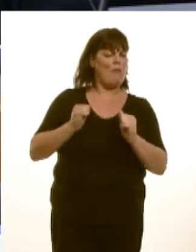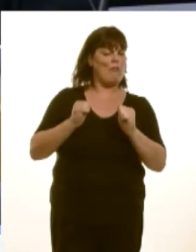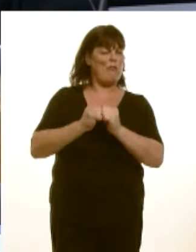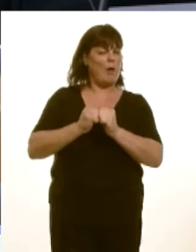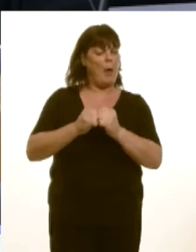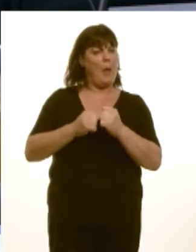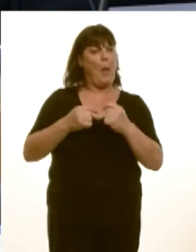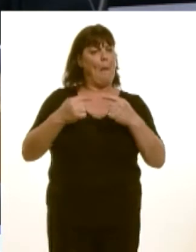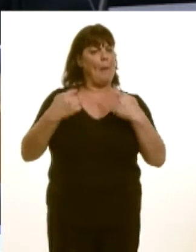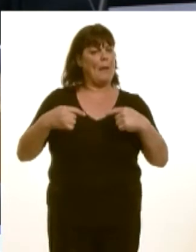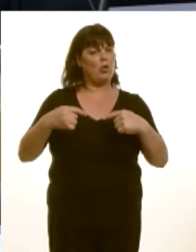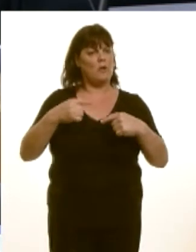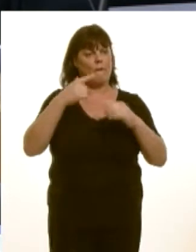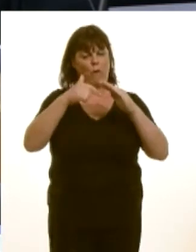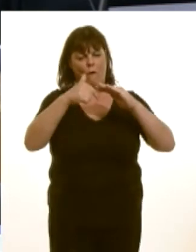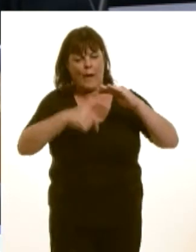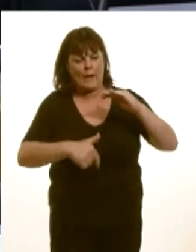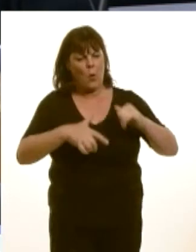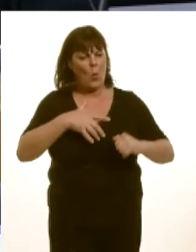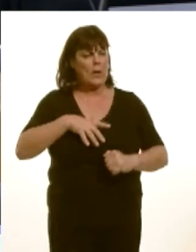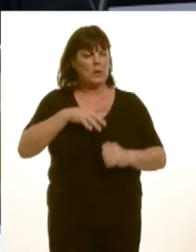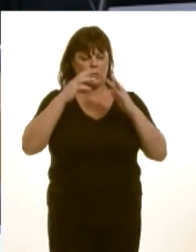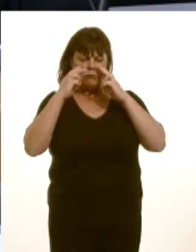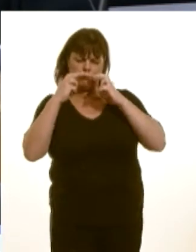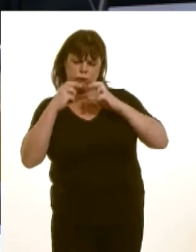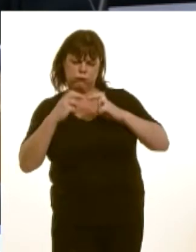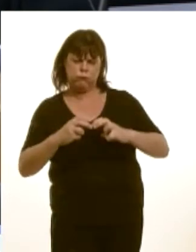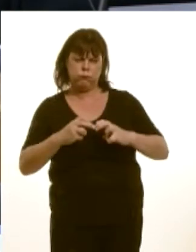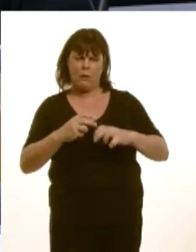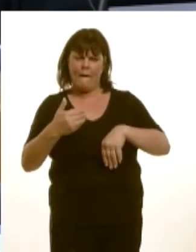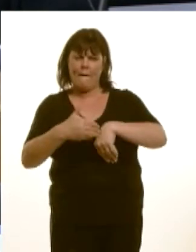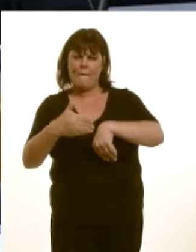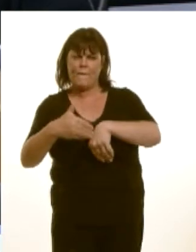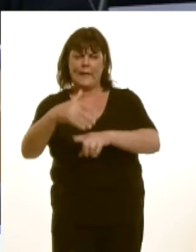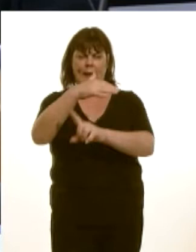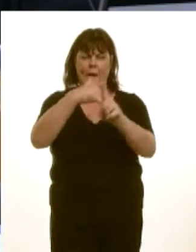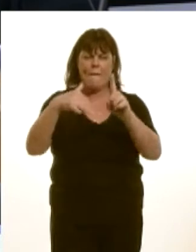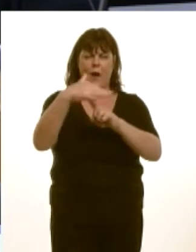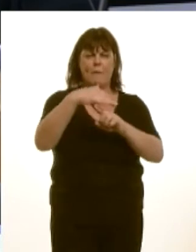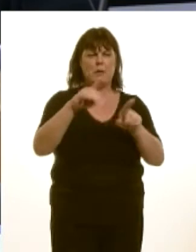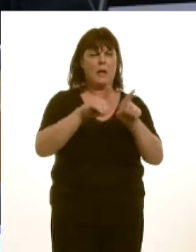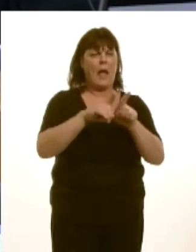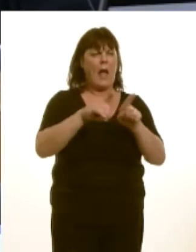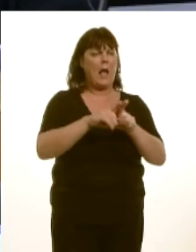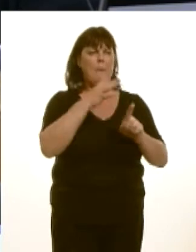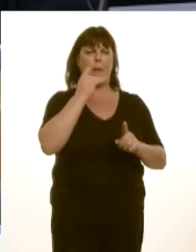for fracking, and full consideration should be given to the environmental impact, as well as the social impact. That much is true.